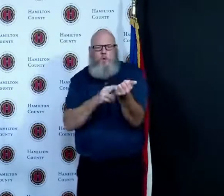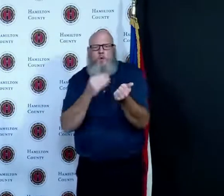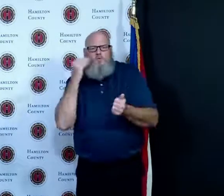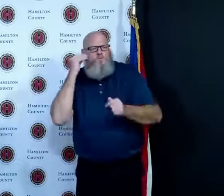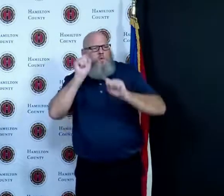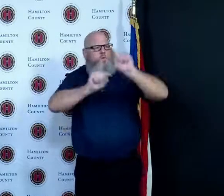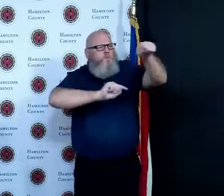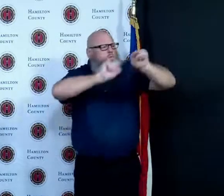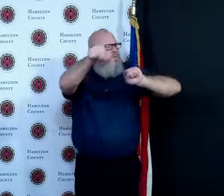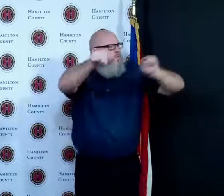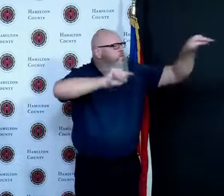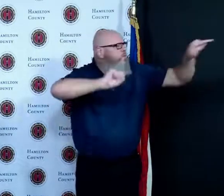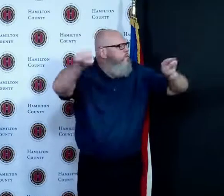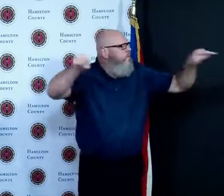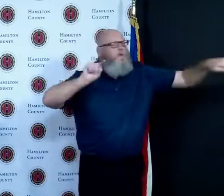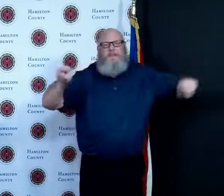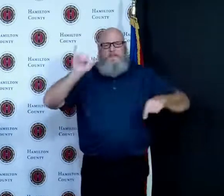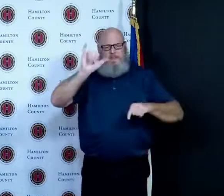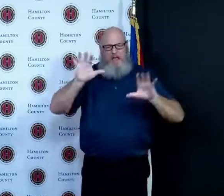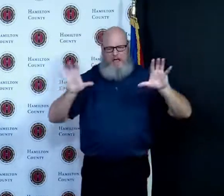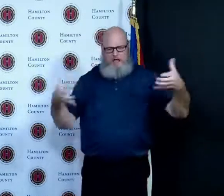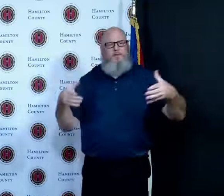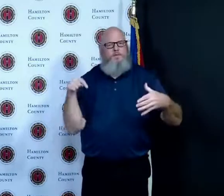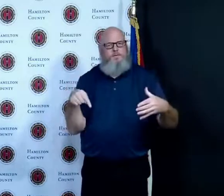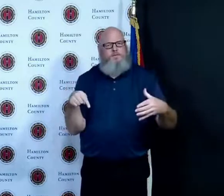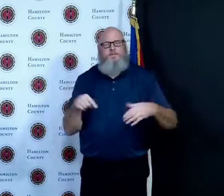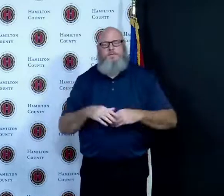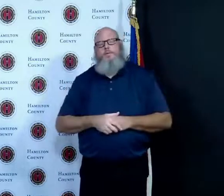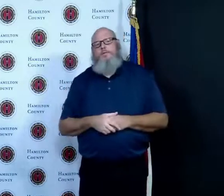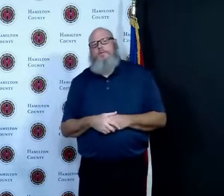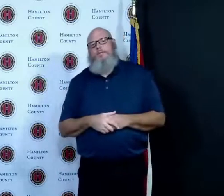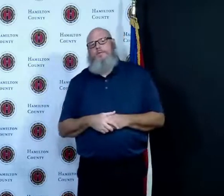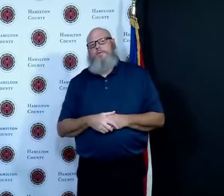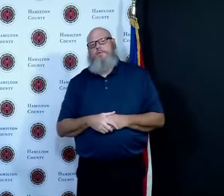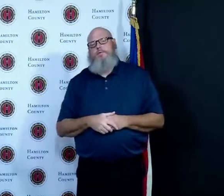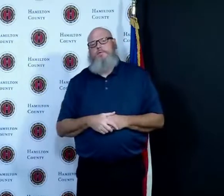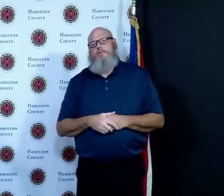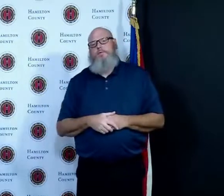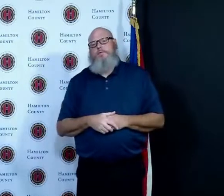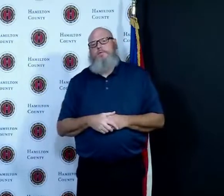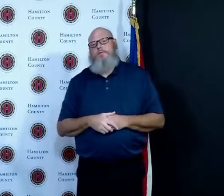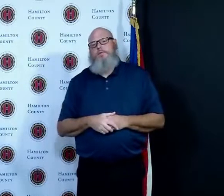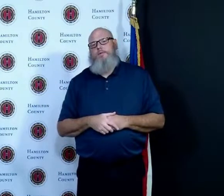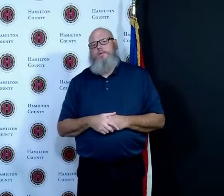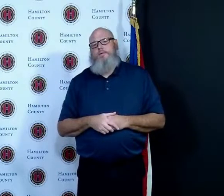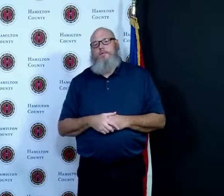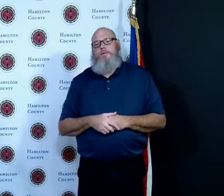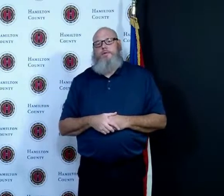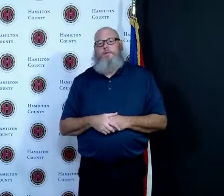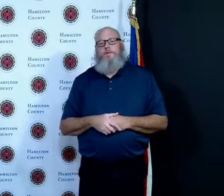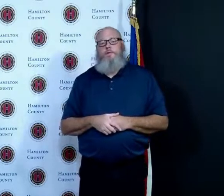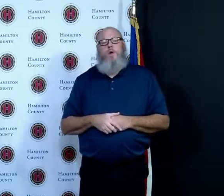ways to view who has vaccine in addition for the doses that we are receiving the 500 doses Hamilton